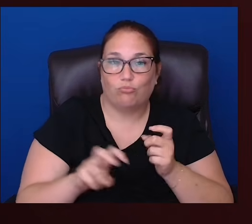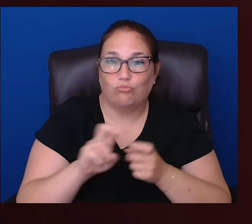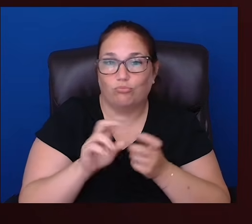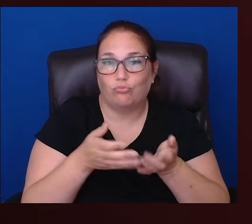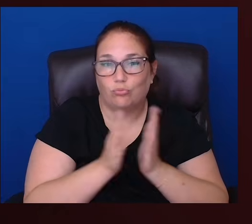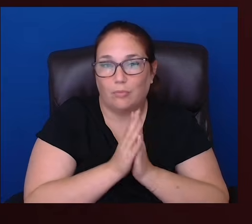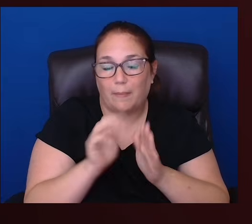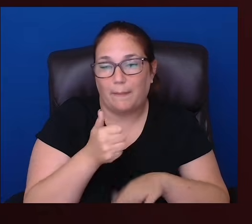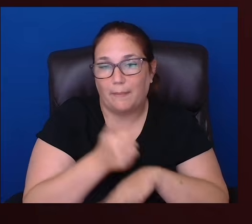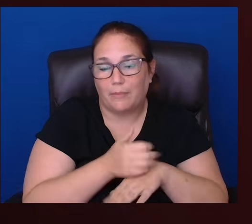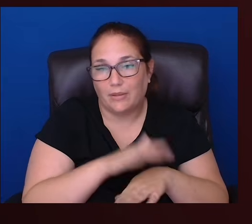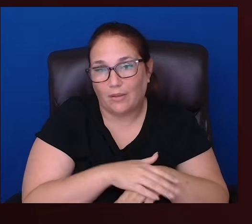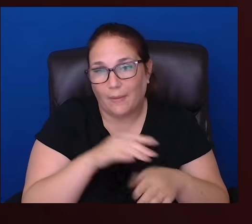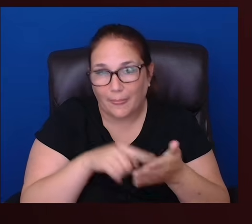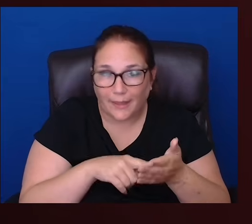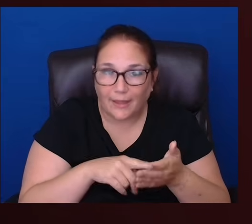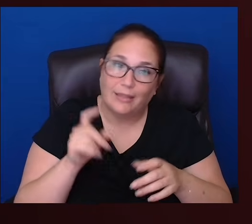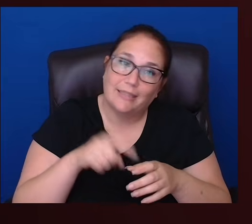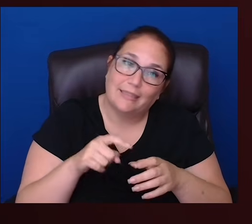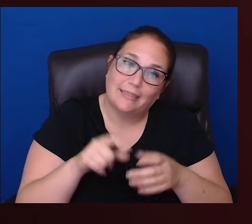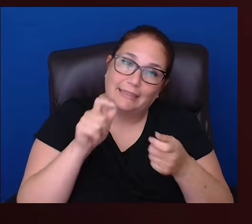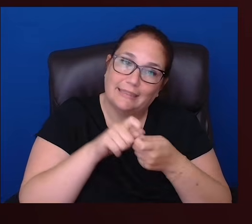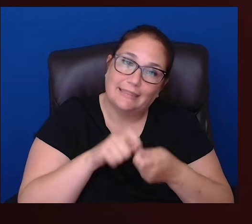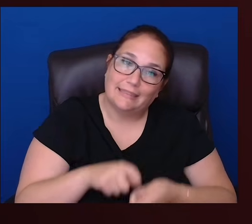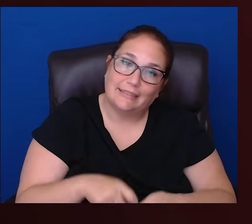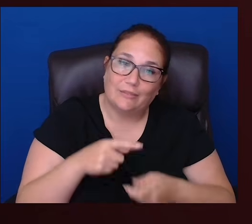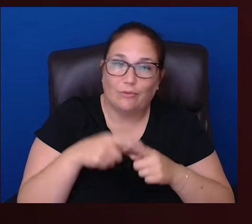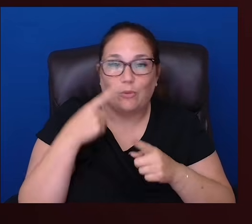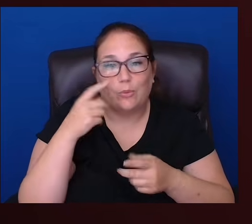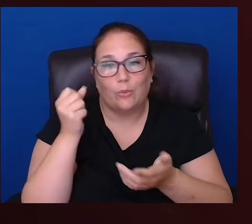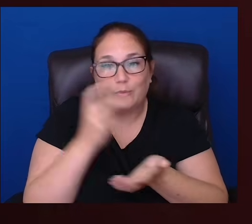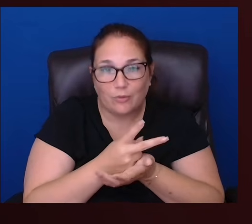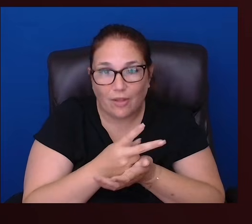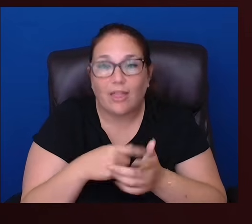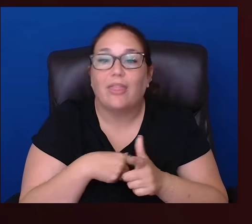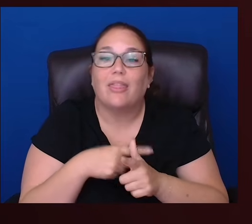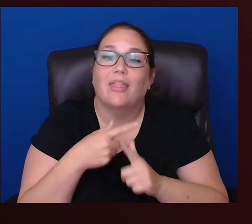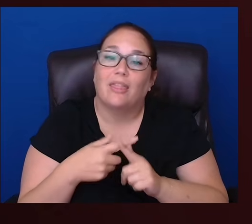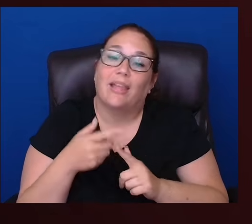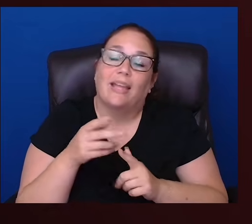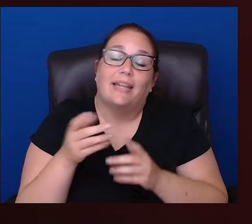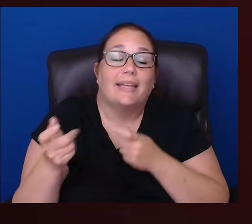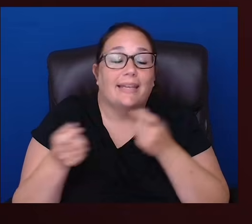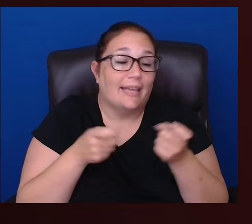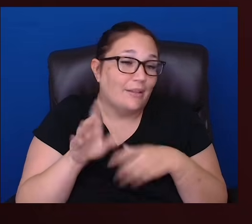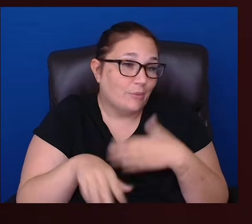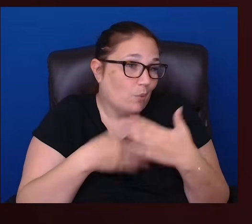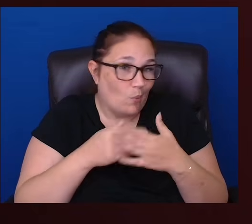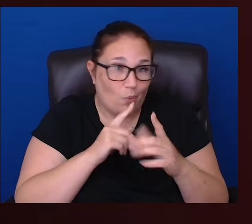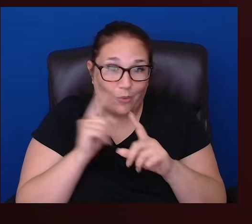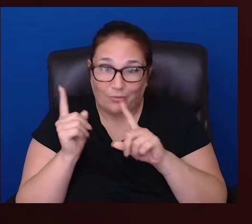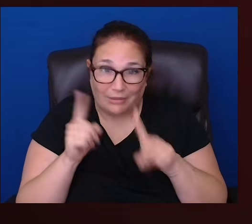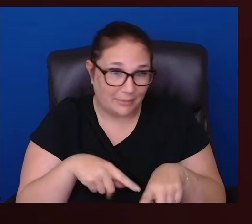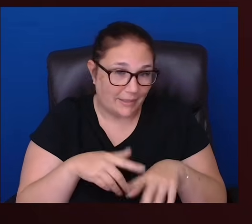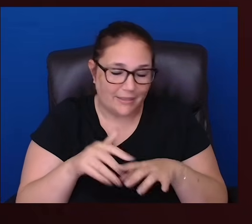Include all the necessary details for approval. " And then it handles the response that it gets back from the human and says,